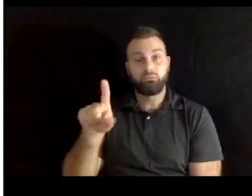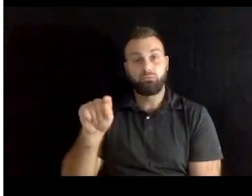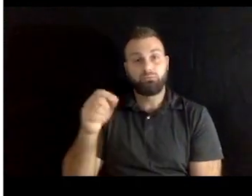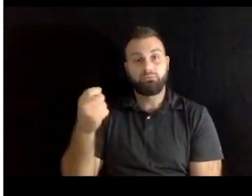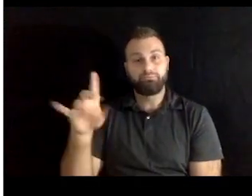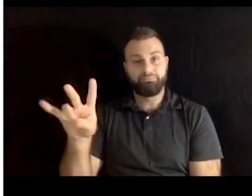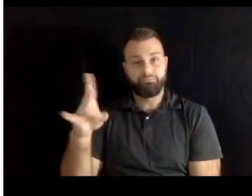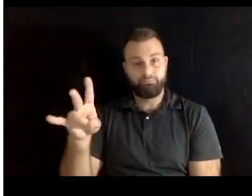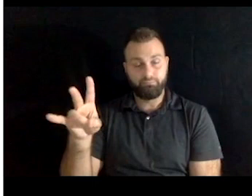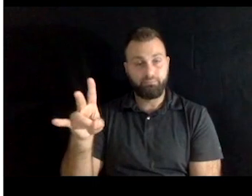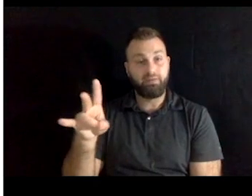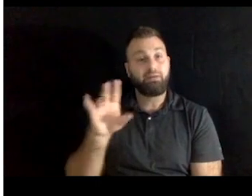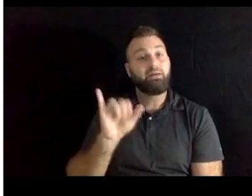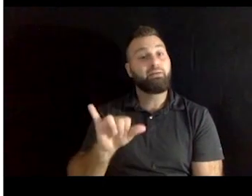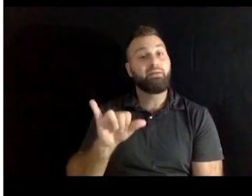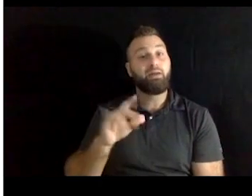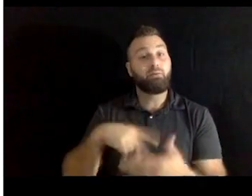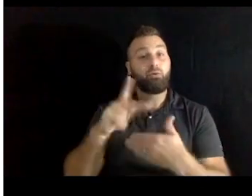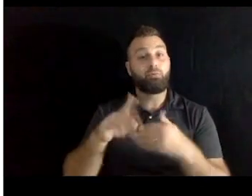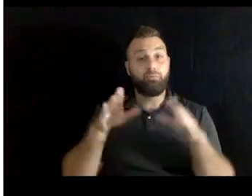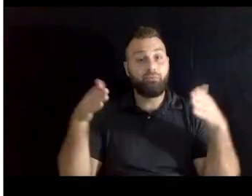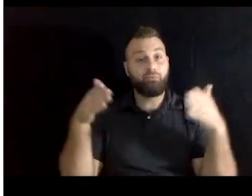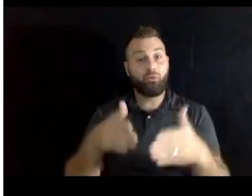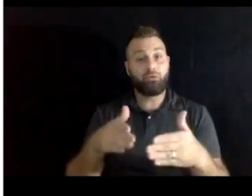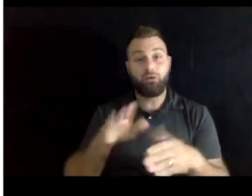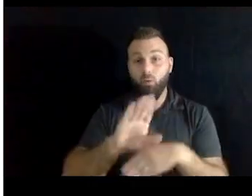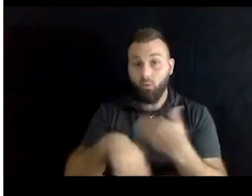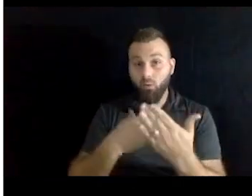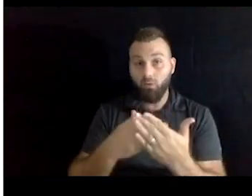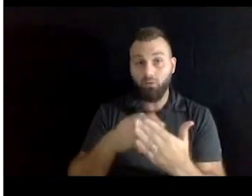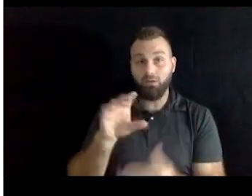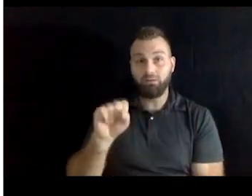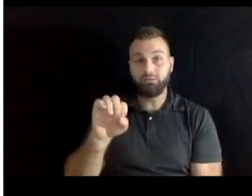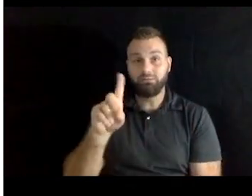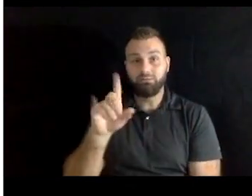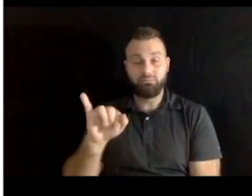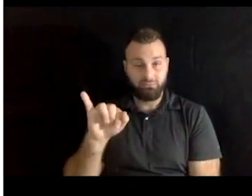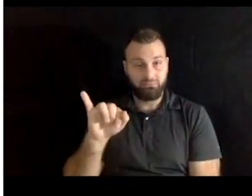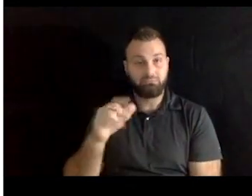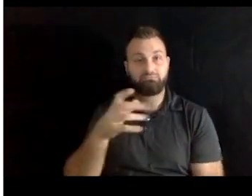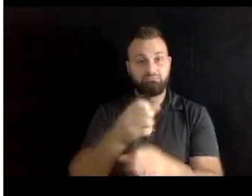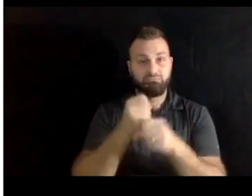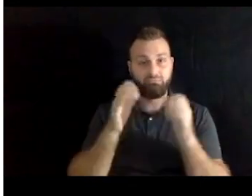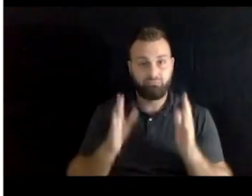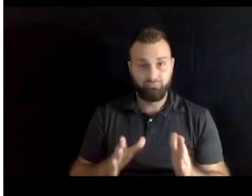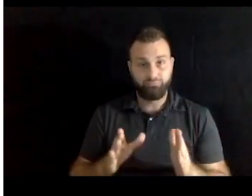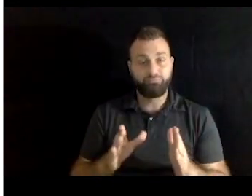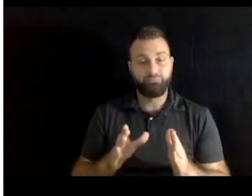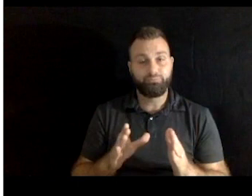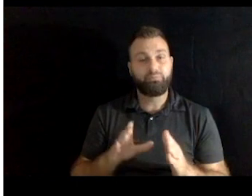And it targeted all SSDI beneficiaries. And this was a randomized control